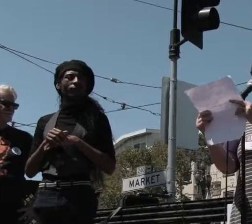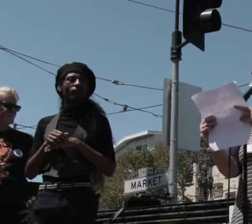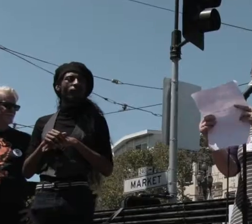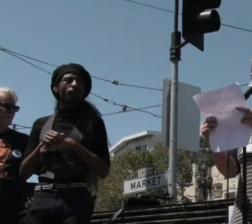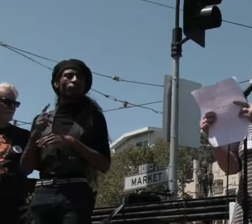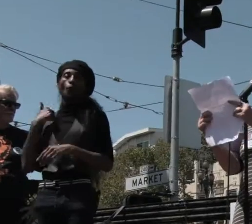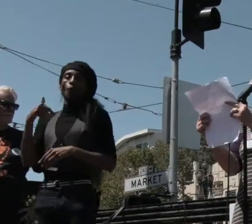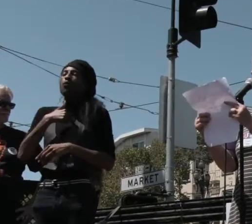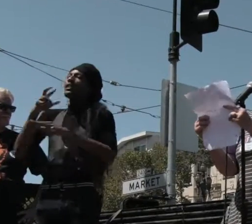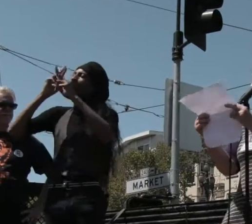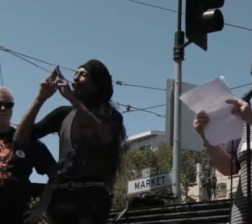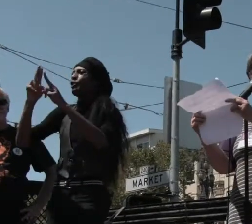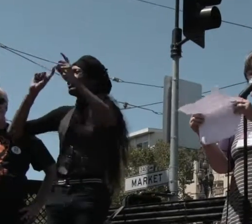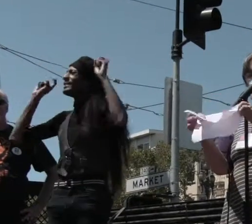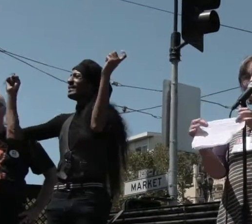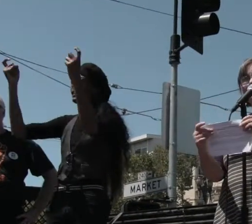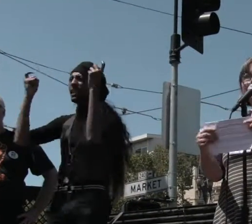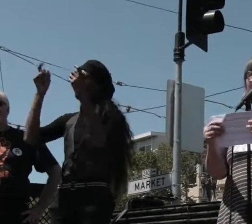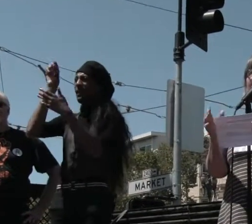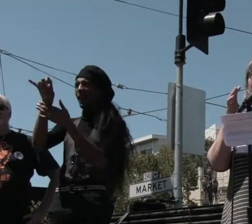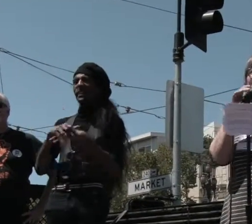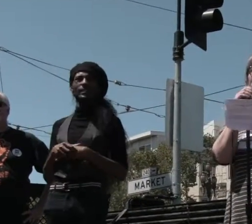We honor and celebrate that.